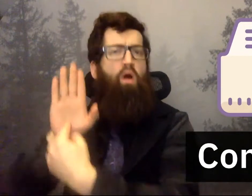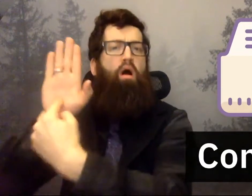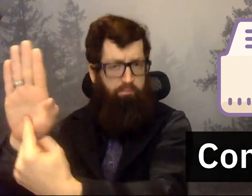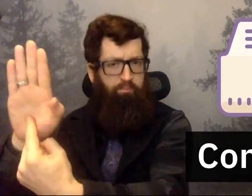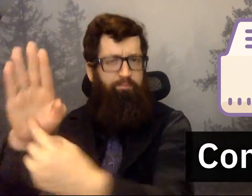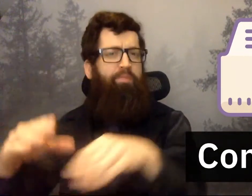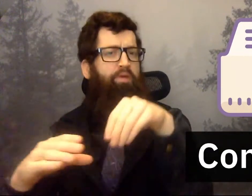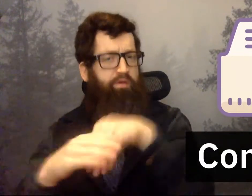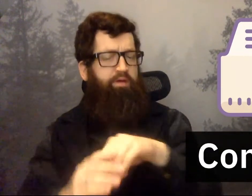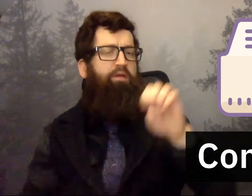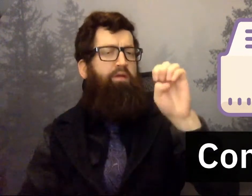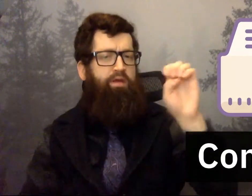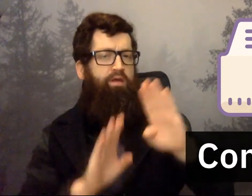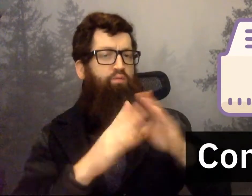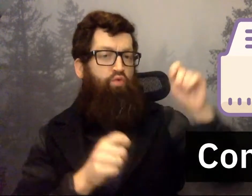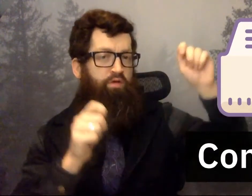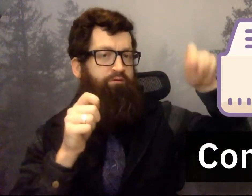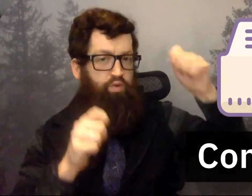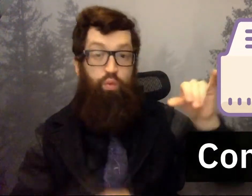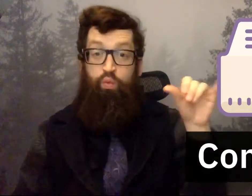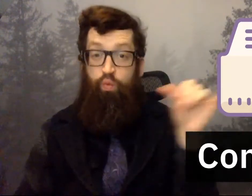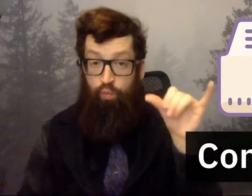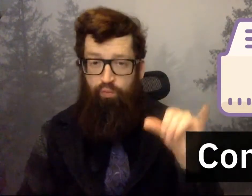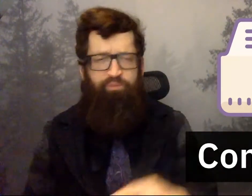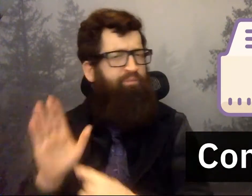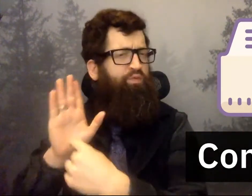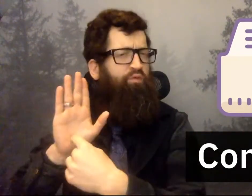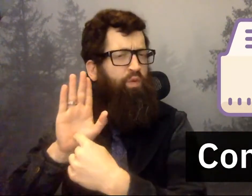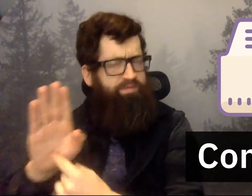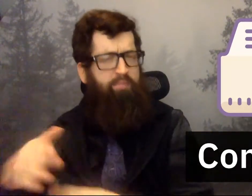those should be reflected in e-book content, as well as in the videos.